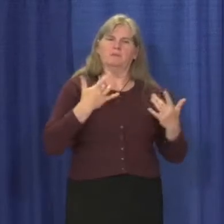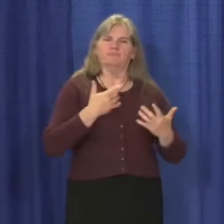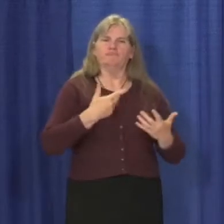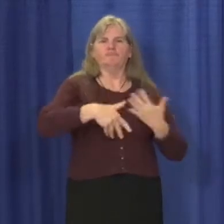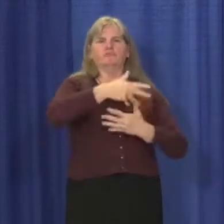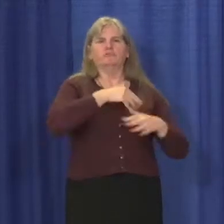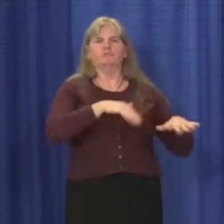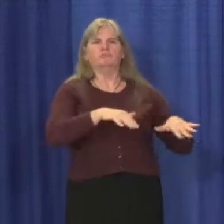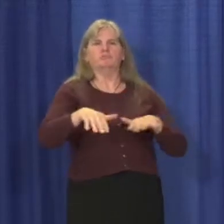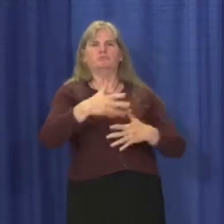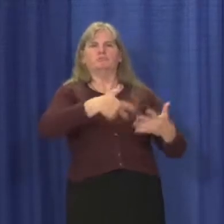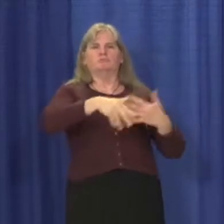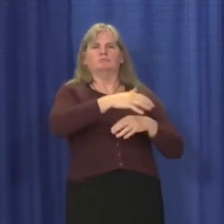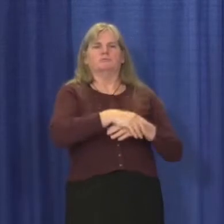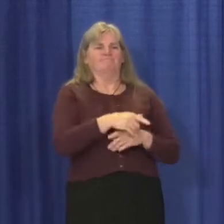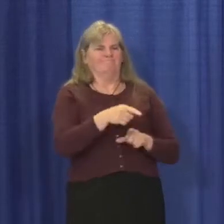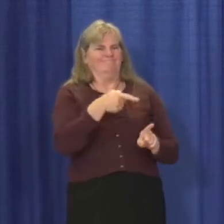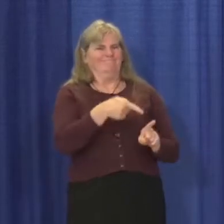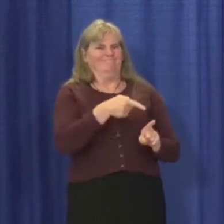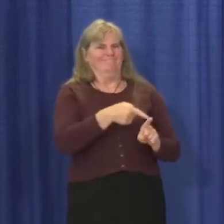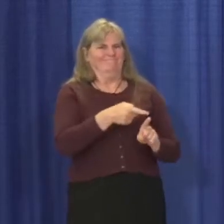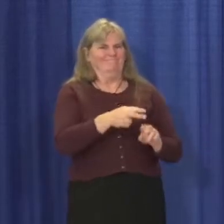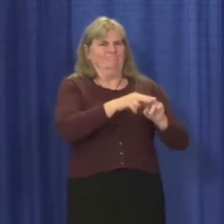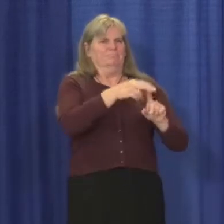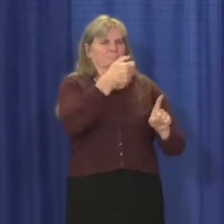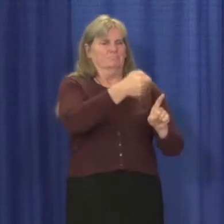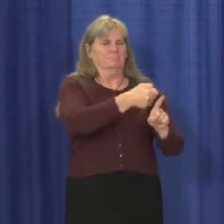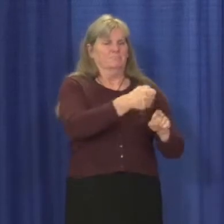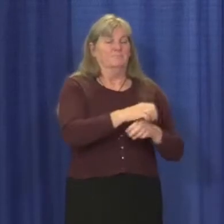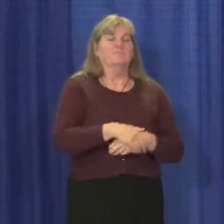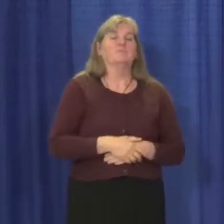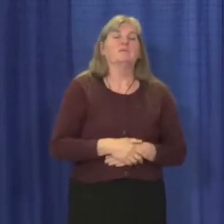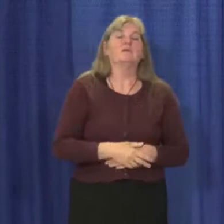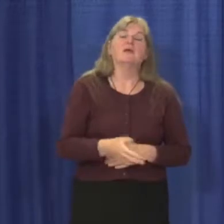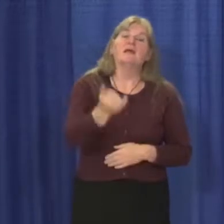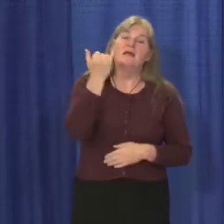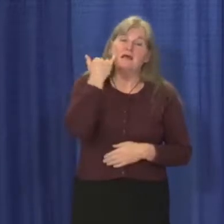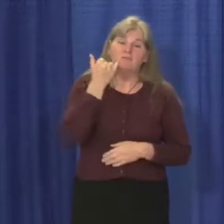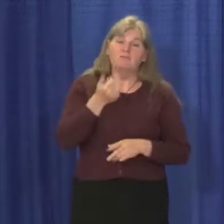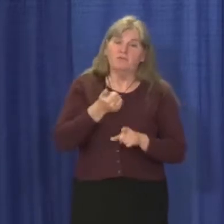For the time being I still recommend if you were unvaccinated you should stick to